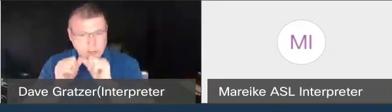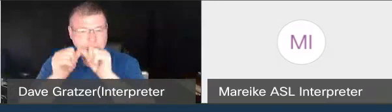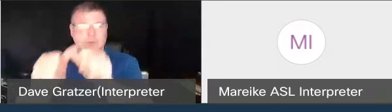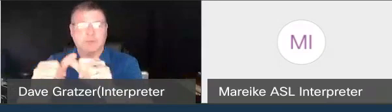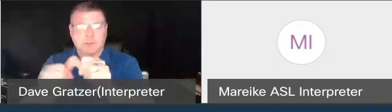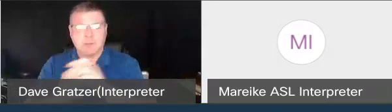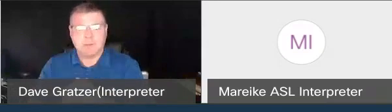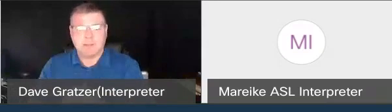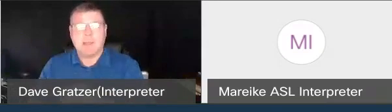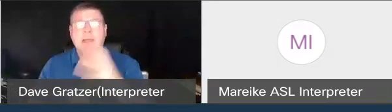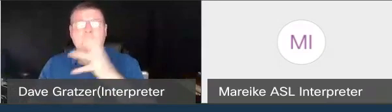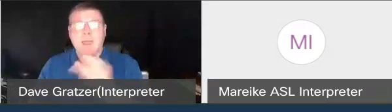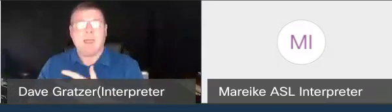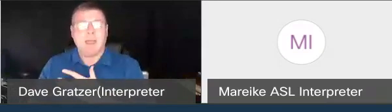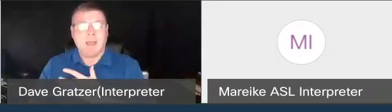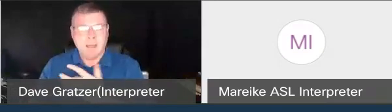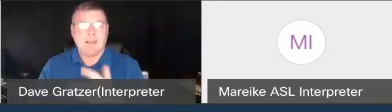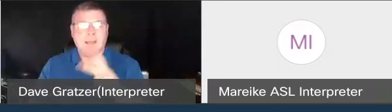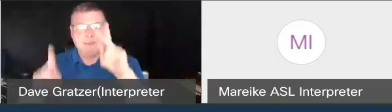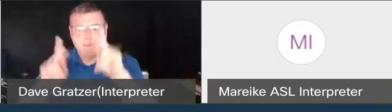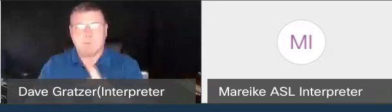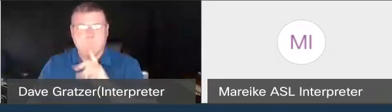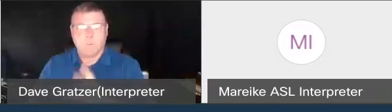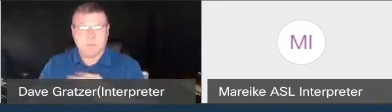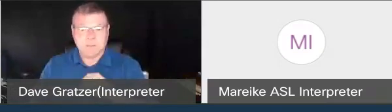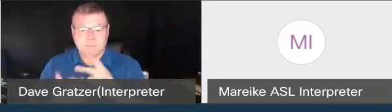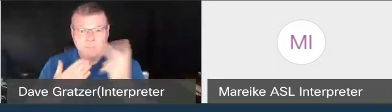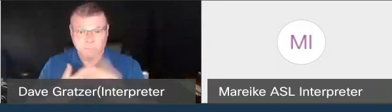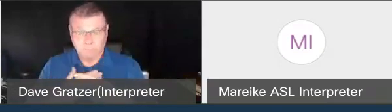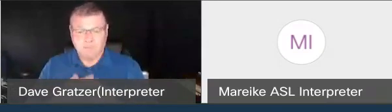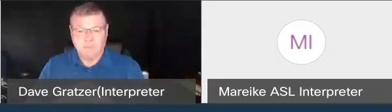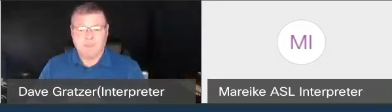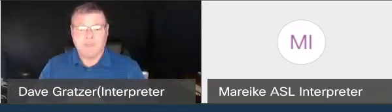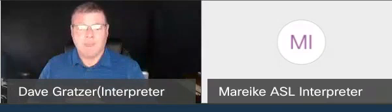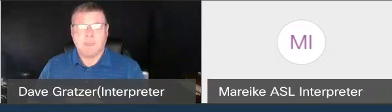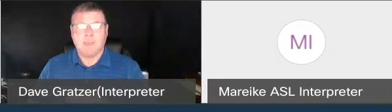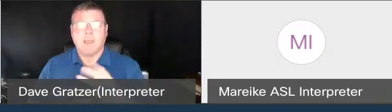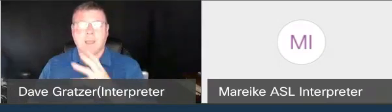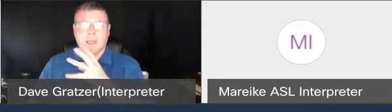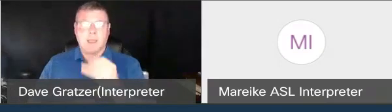and the likelihood that an individual would accept the program. And we have a uniform, uh,